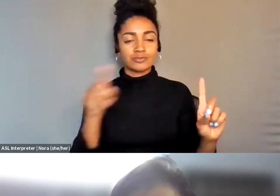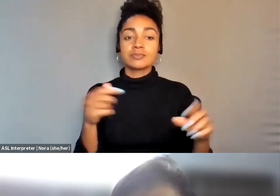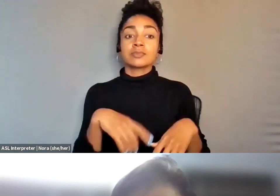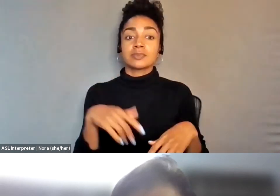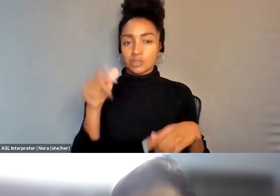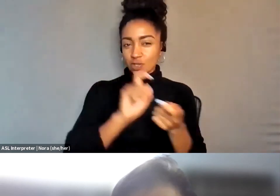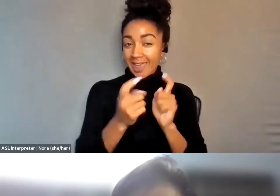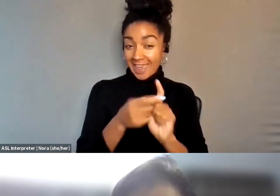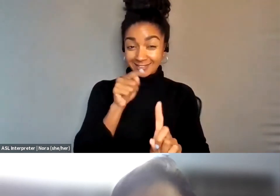Thank you.